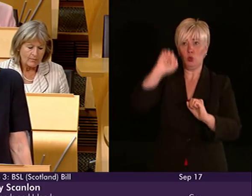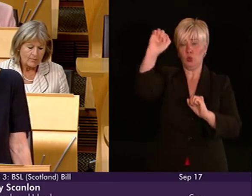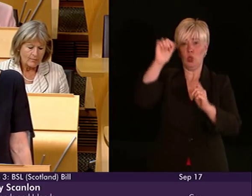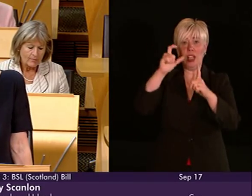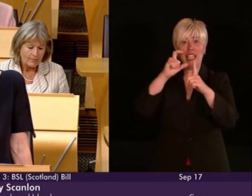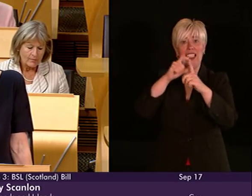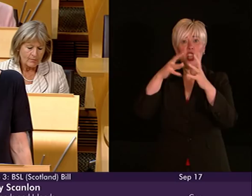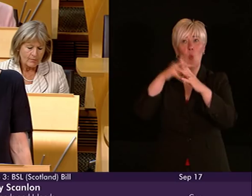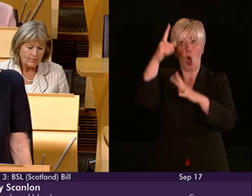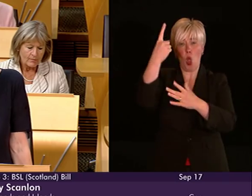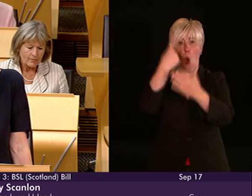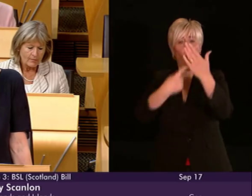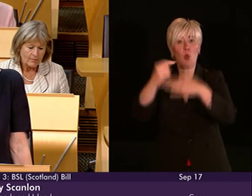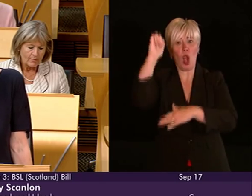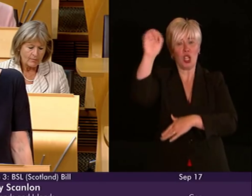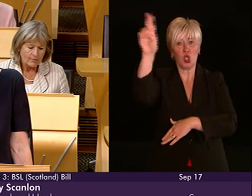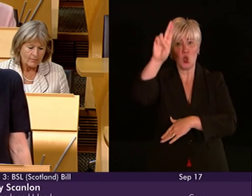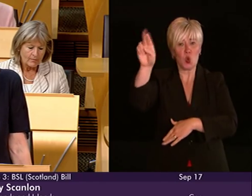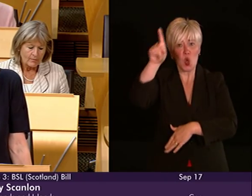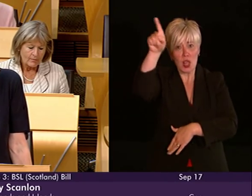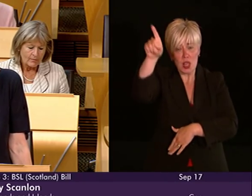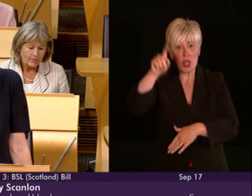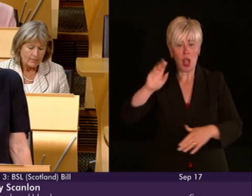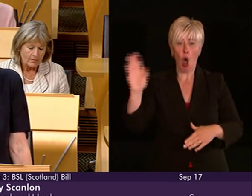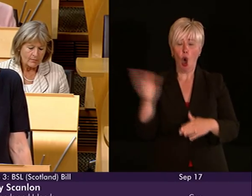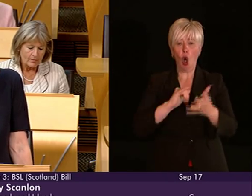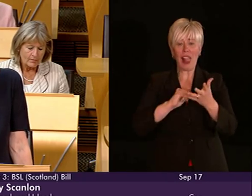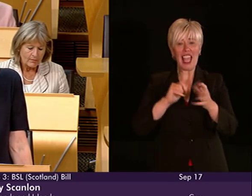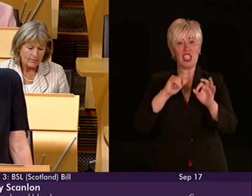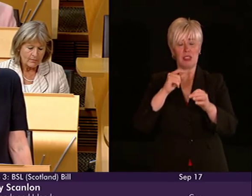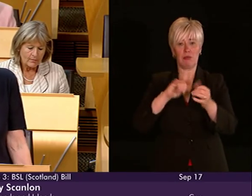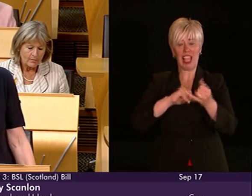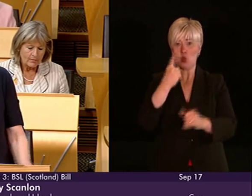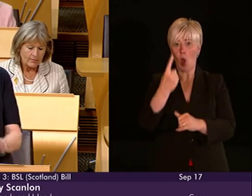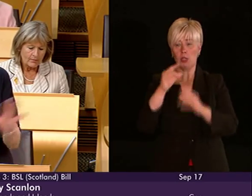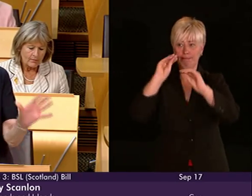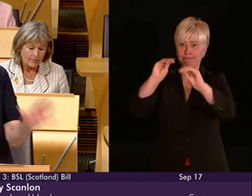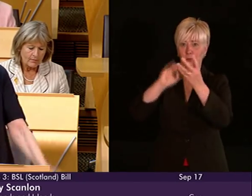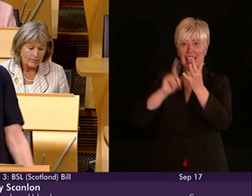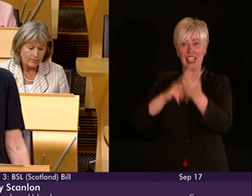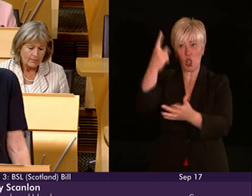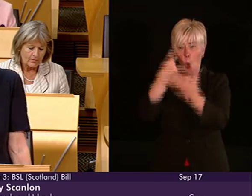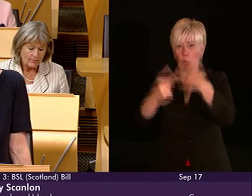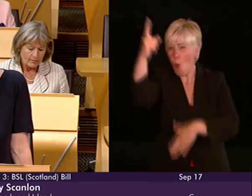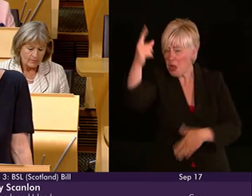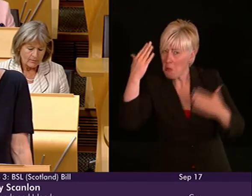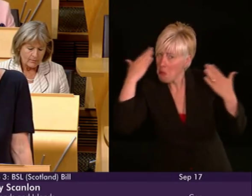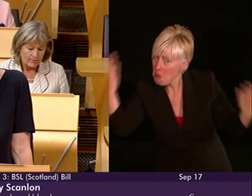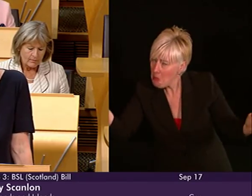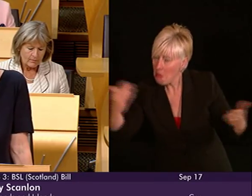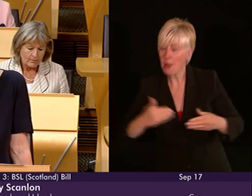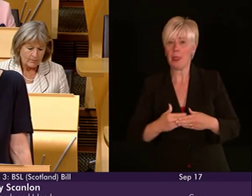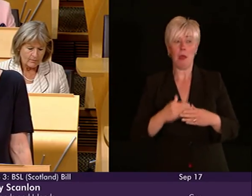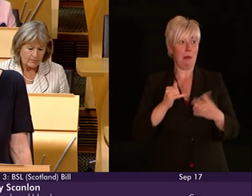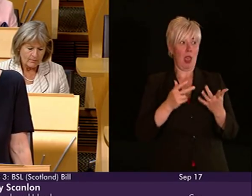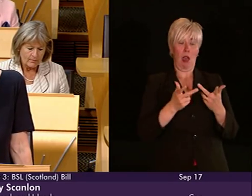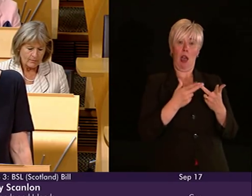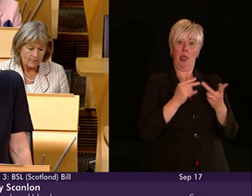school in Scotland to offer BSL to all S1 pupils. If any MSP can give a local example